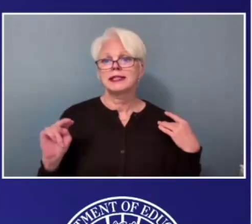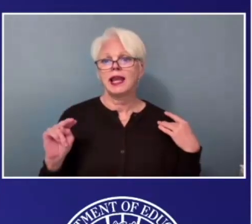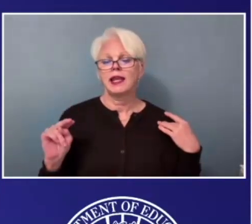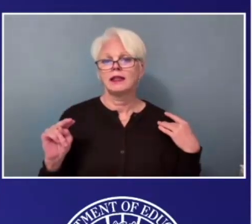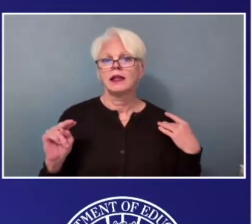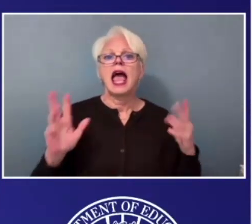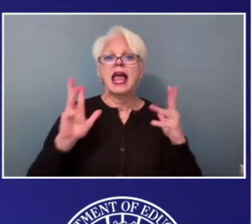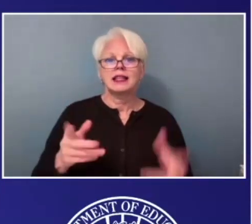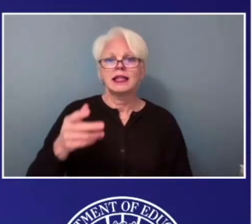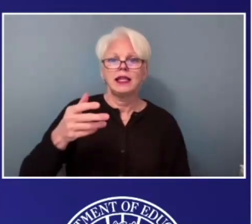the air to make sure that I see them.